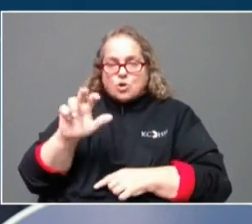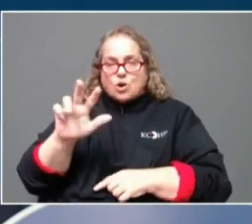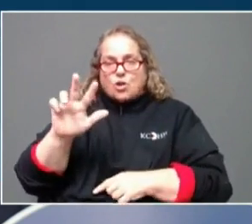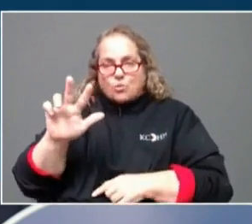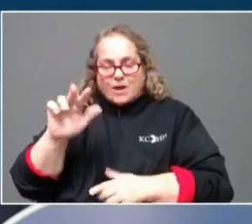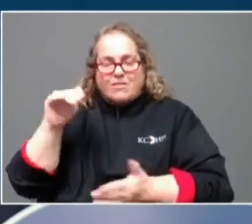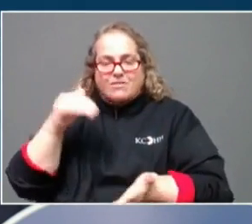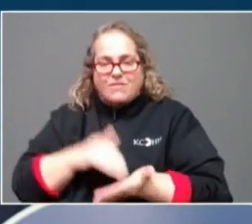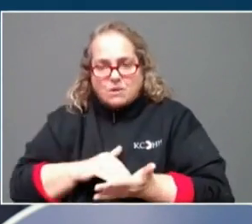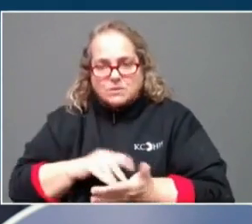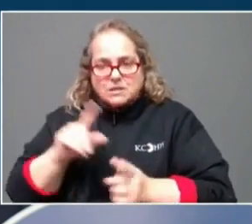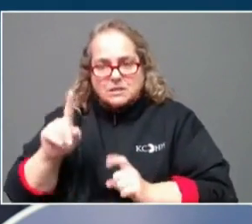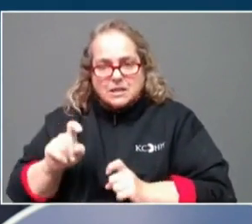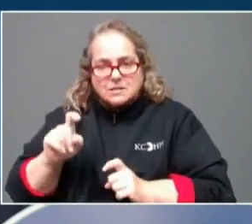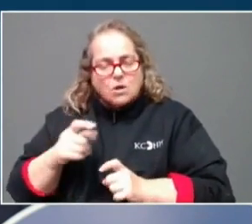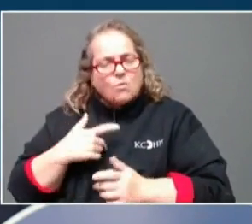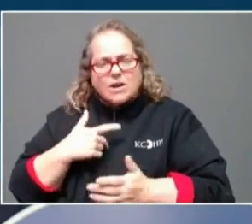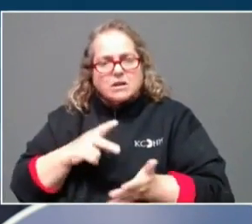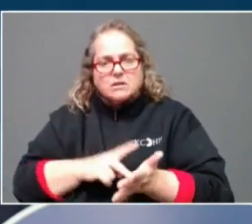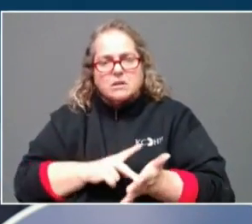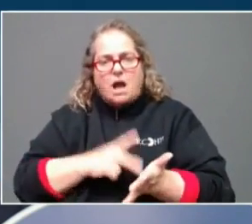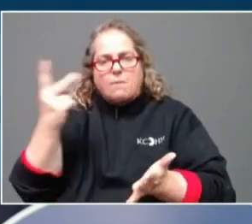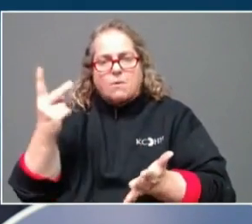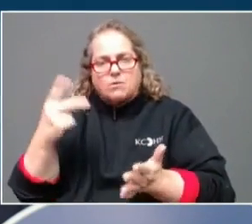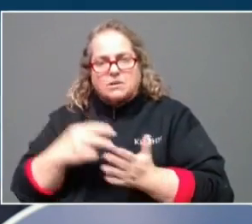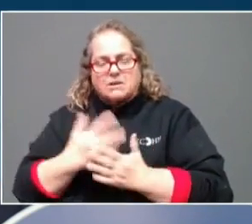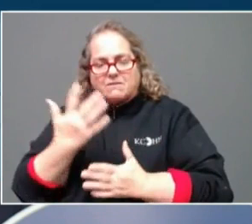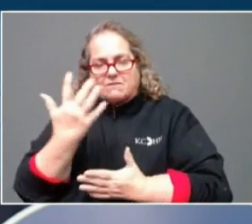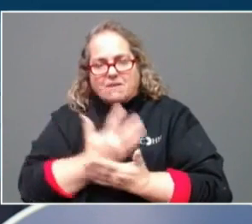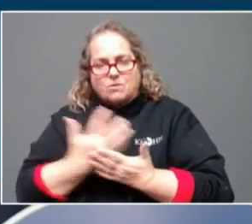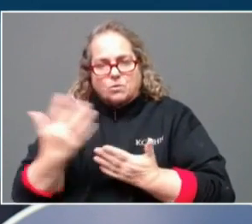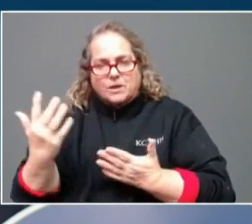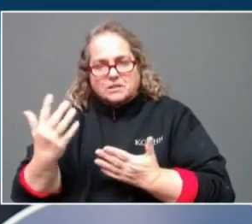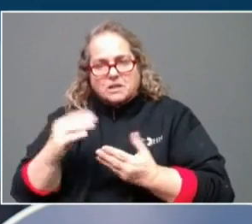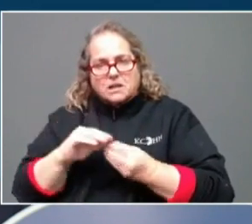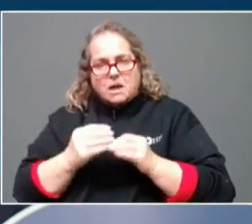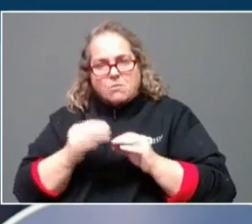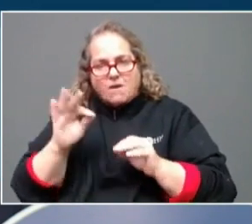doubled in five weeks. The number of tests being reported to public health